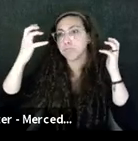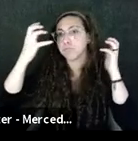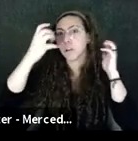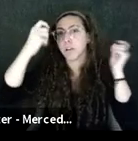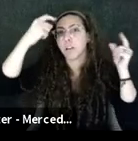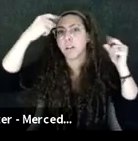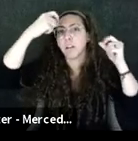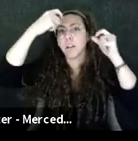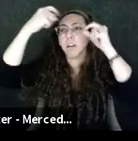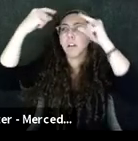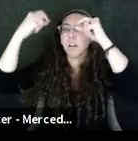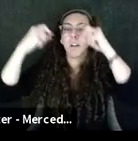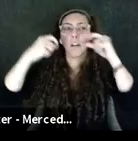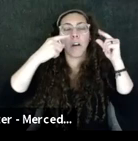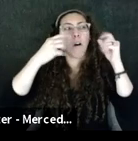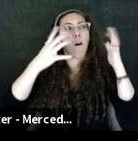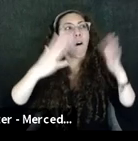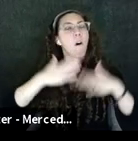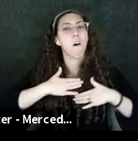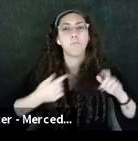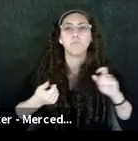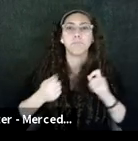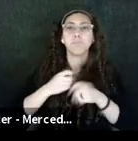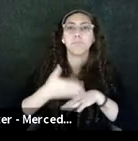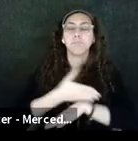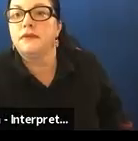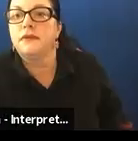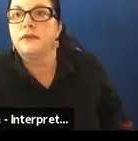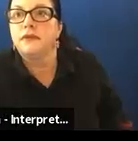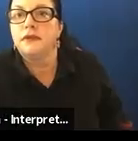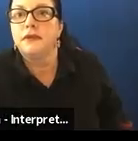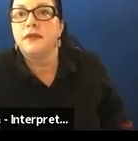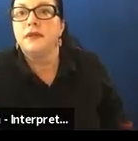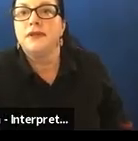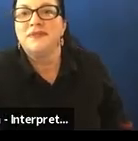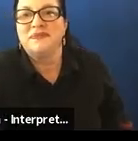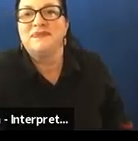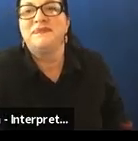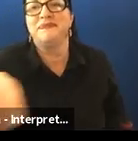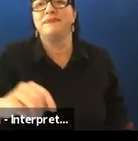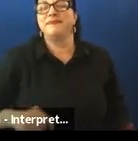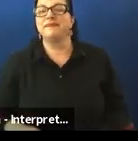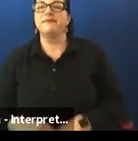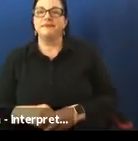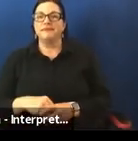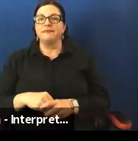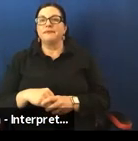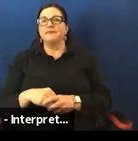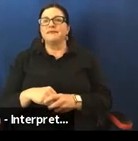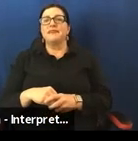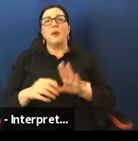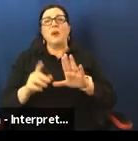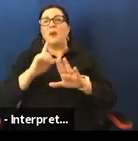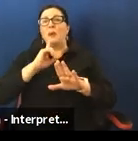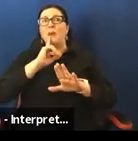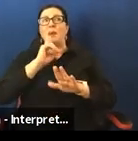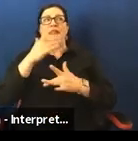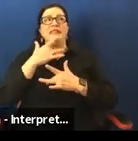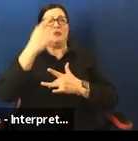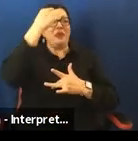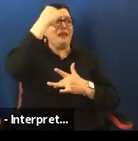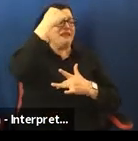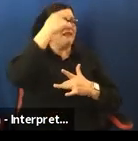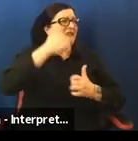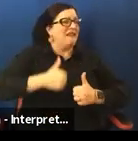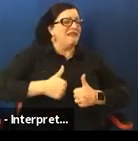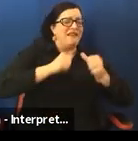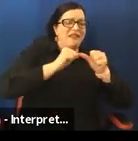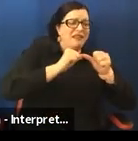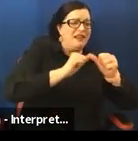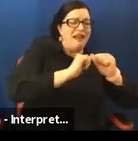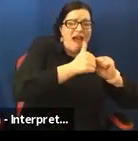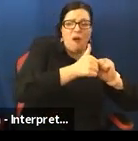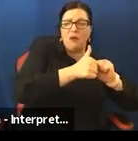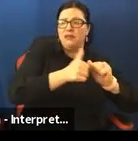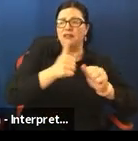Jason Williams: A lot of their brains are wired for survival and immediacy. How can I stay alive right now because that's all that I need to worry about. And that's all I've ever known to worry about is this moment right now.